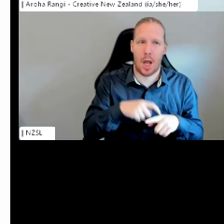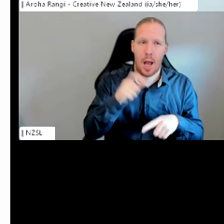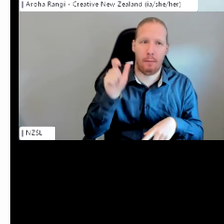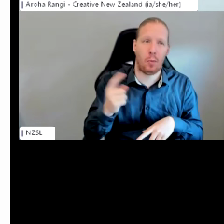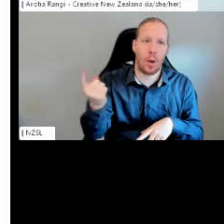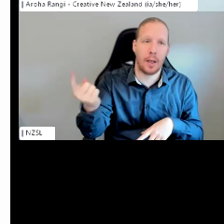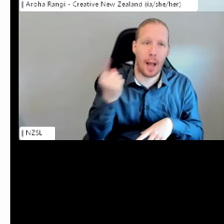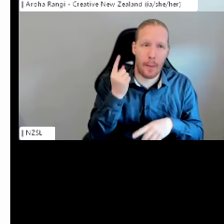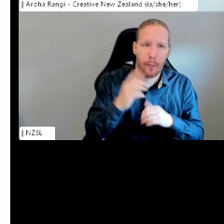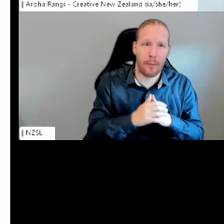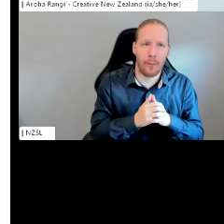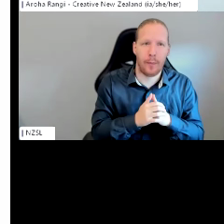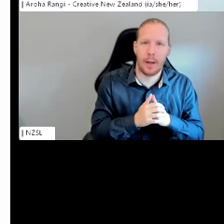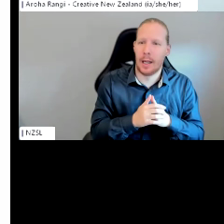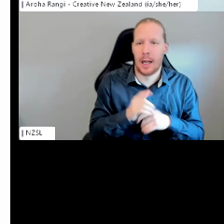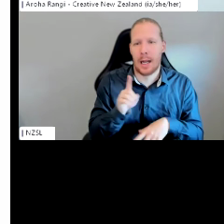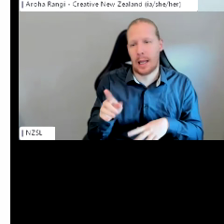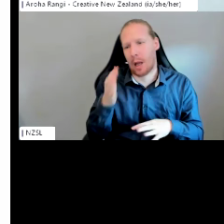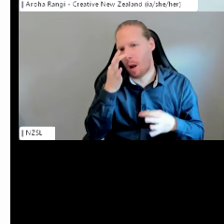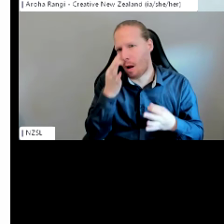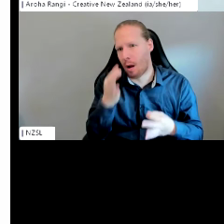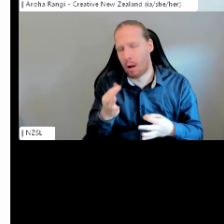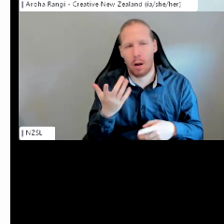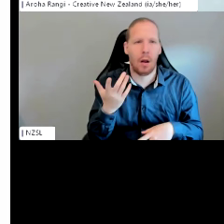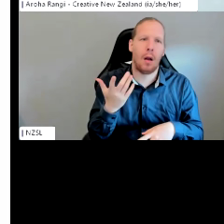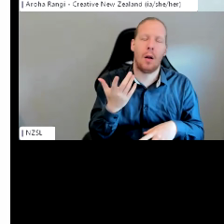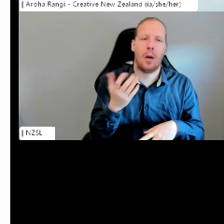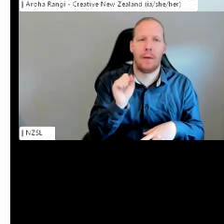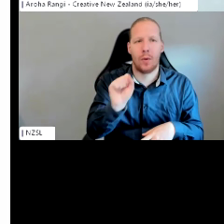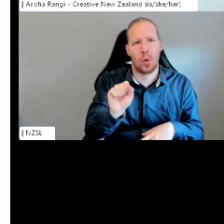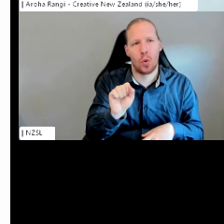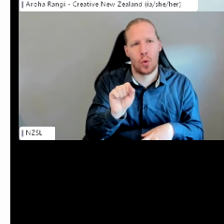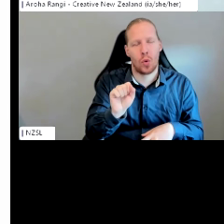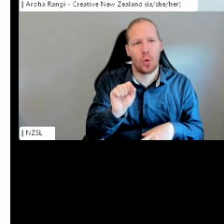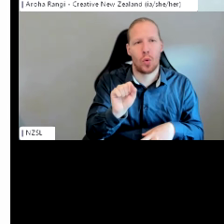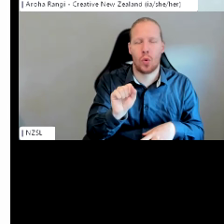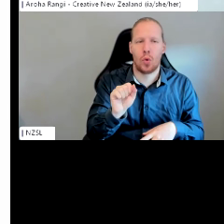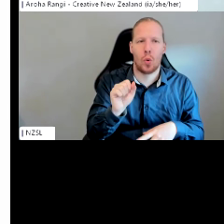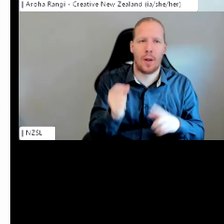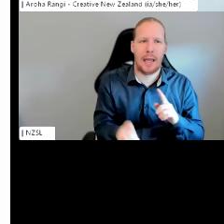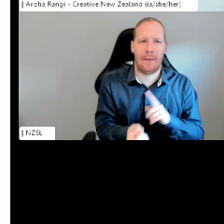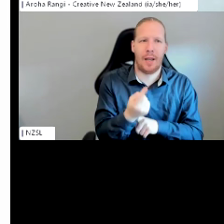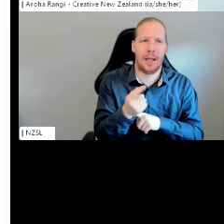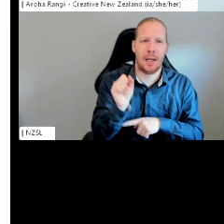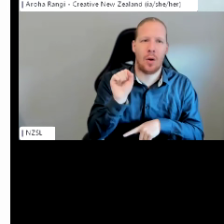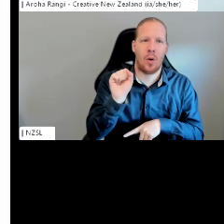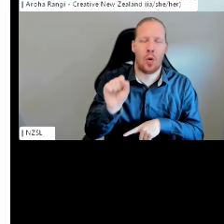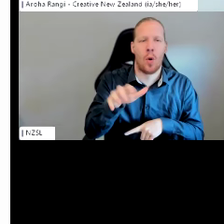have just fallen in love with your venue or had an amazingly fantastic time, uh, are, uh, in many